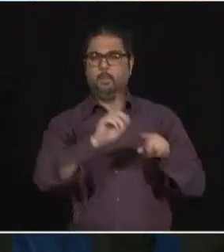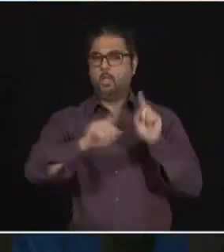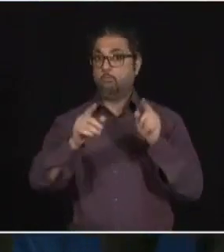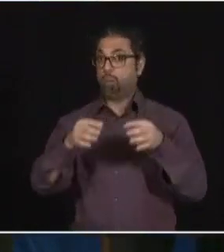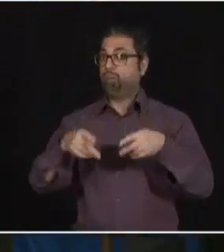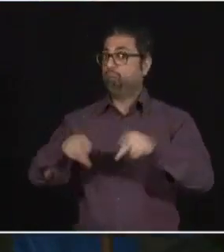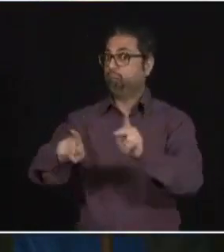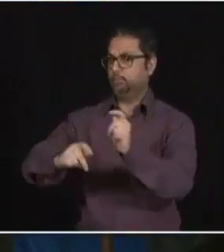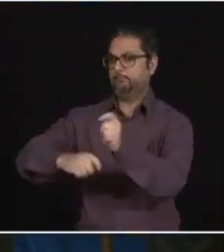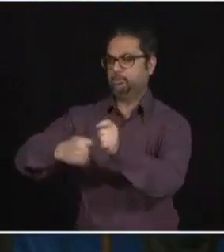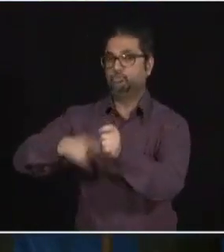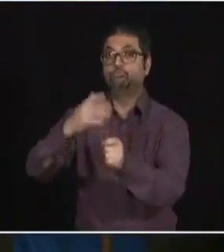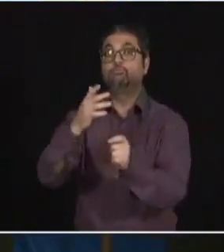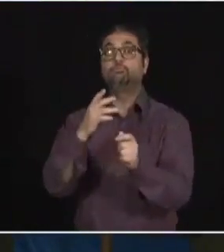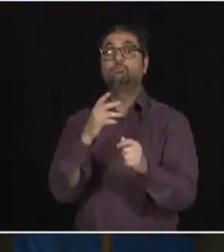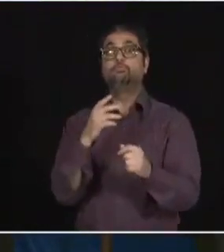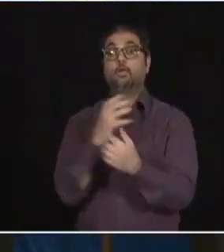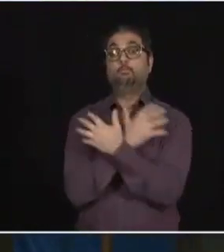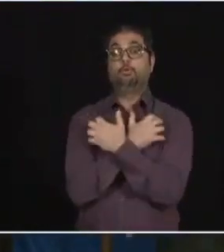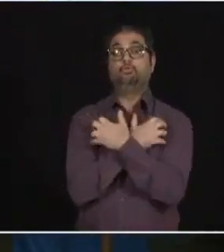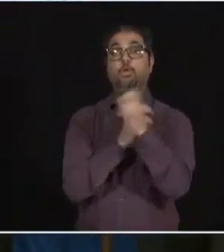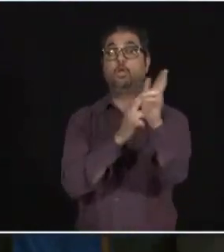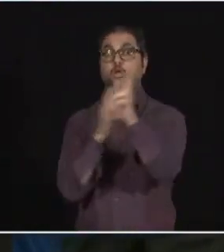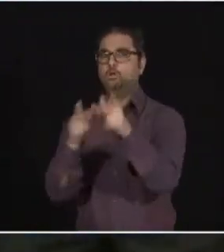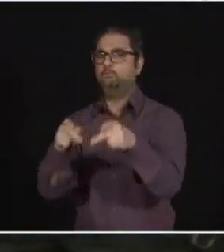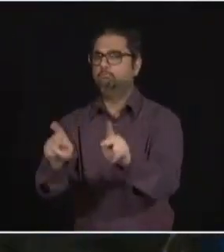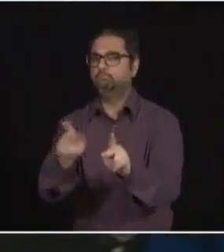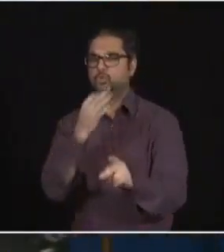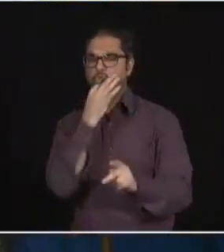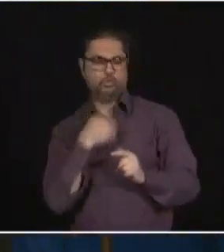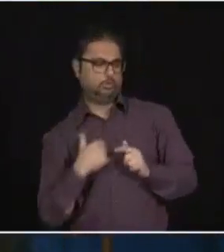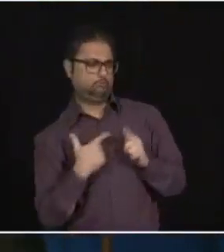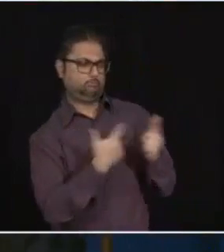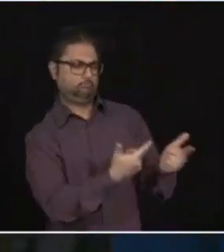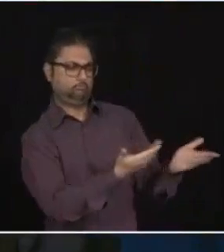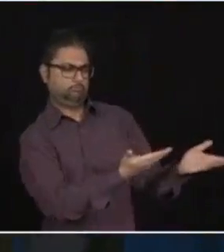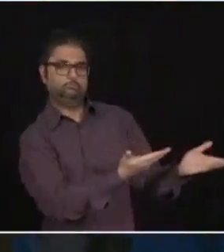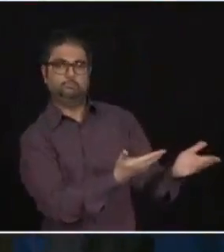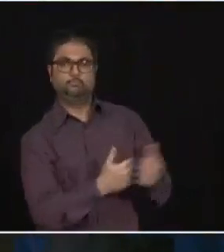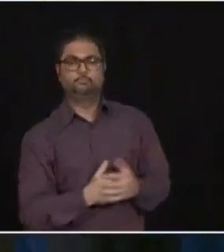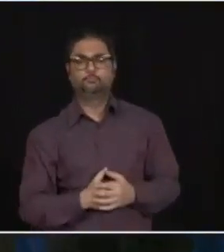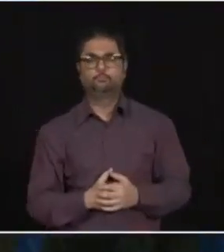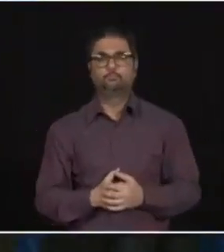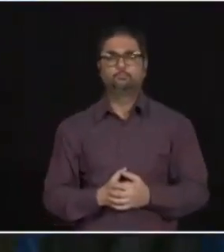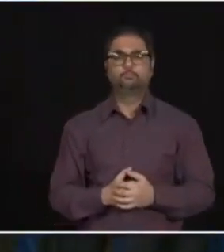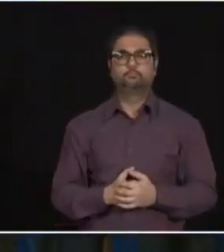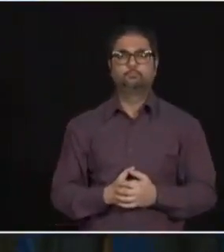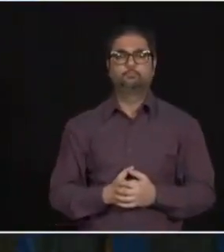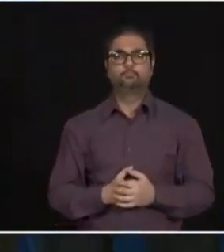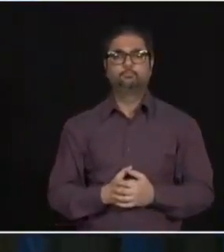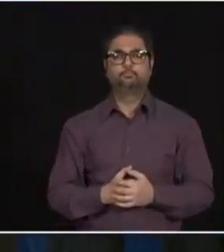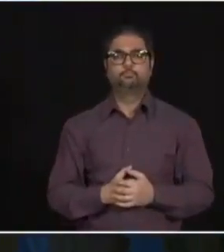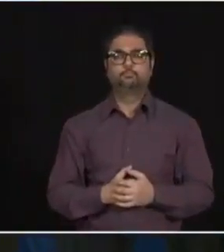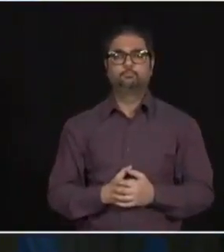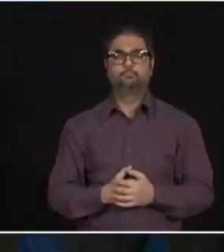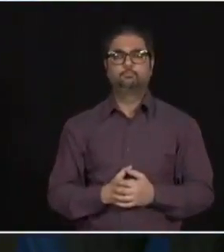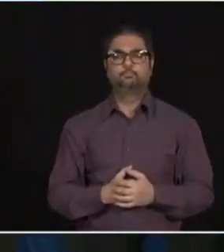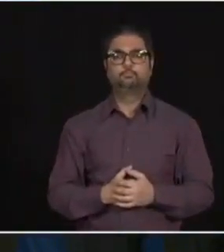expert when it comes to the bear hunt. MINISTER JOHN YAKABUSKI: Thank you very much for that question. Yes, as the